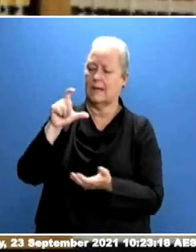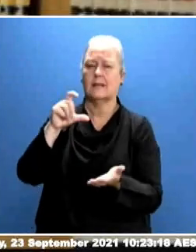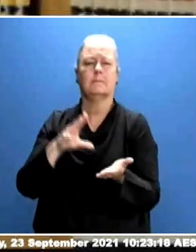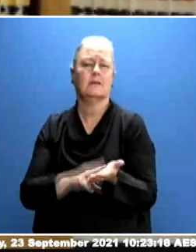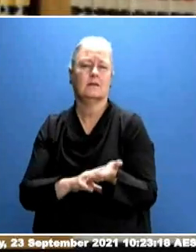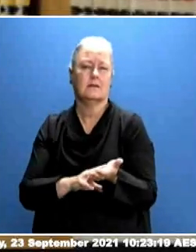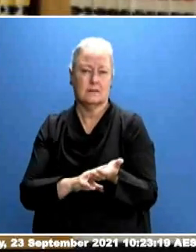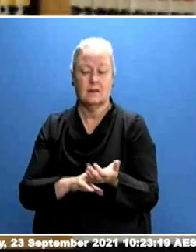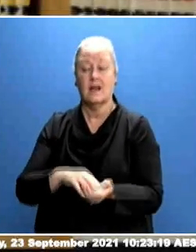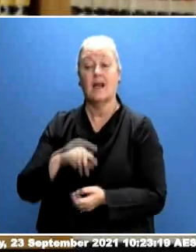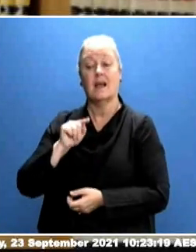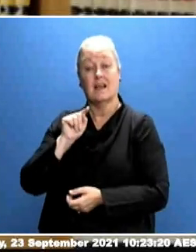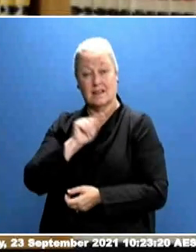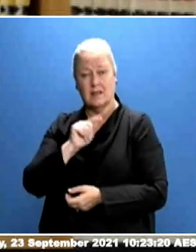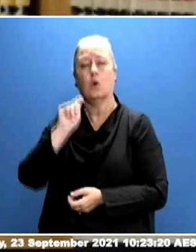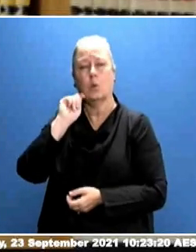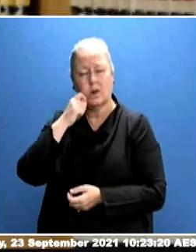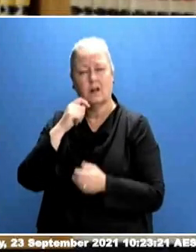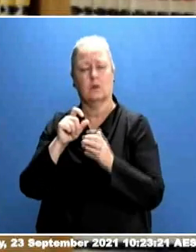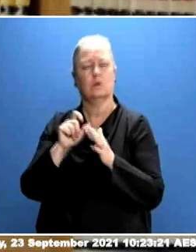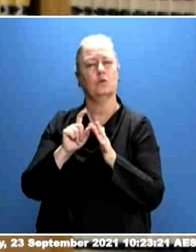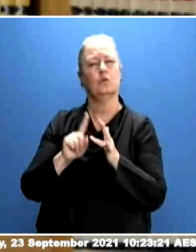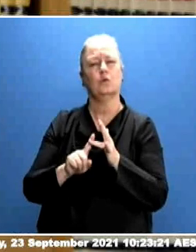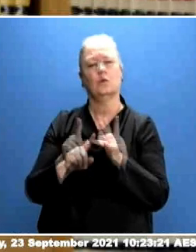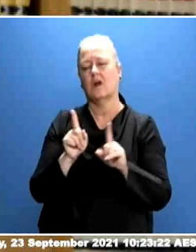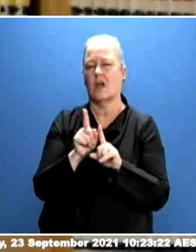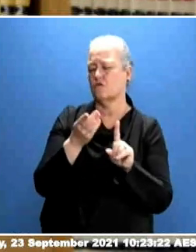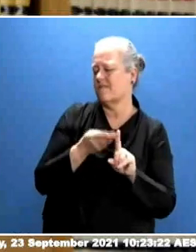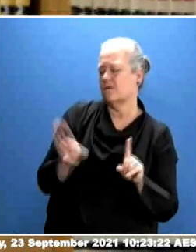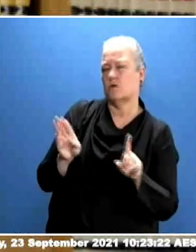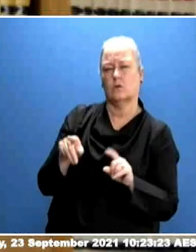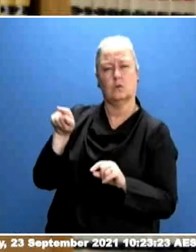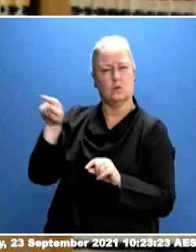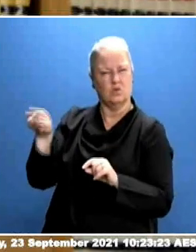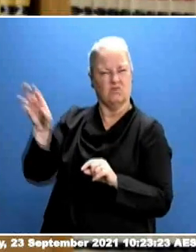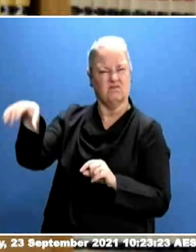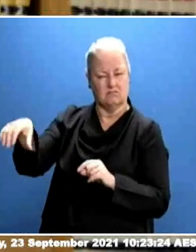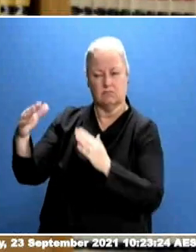who has done the referral to Secure Care remains the case manager and guardian of that child throughout the process.